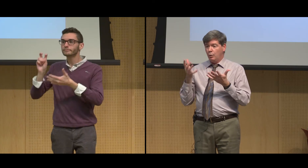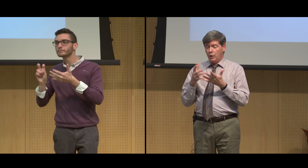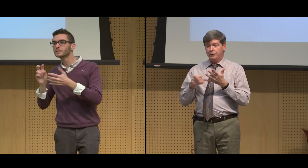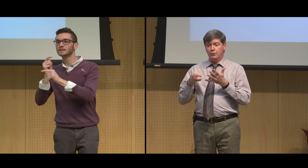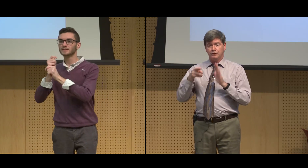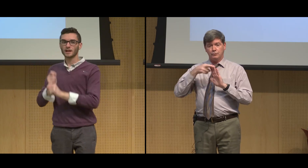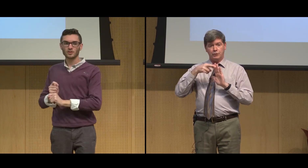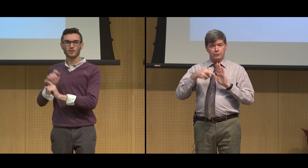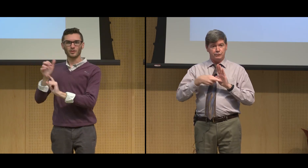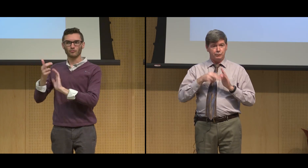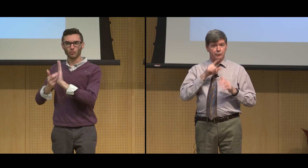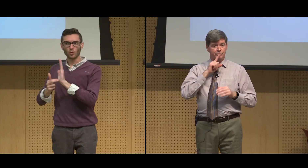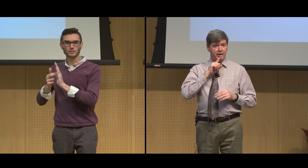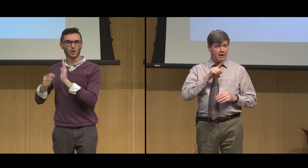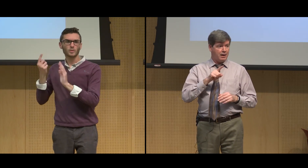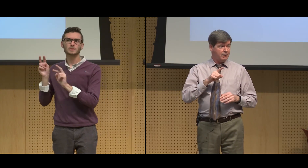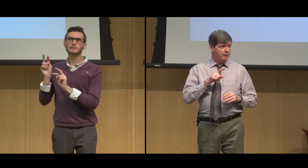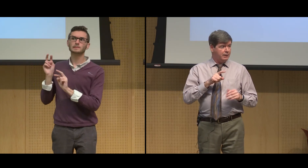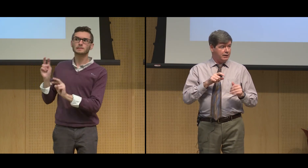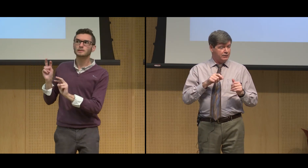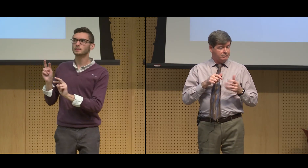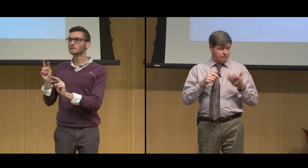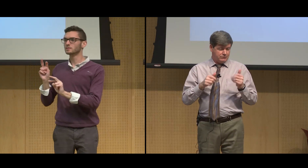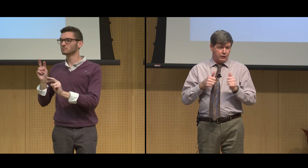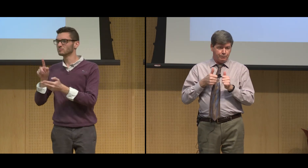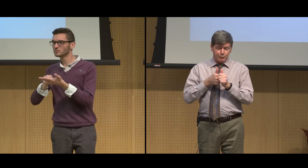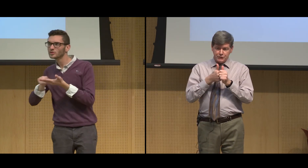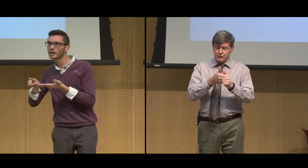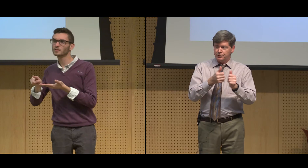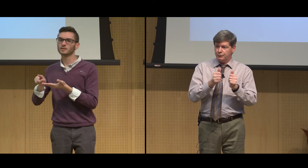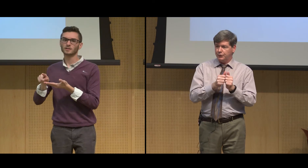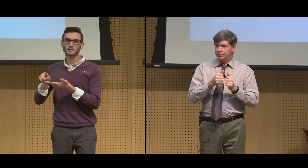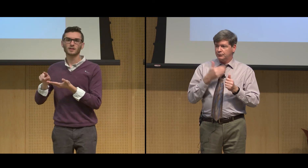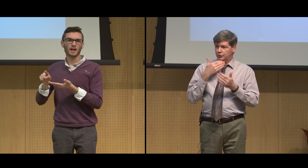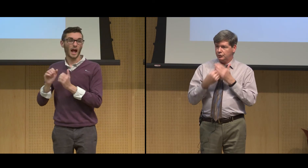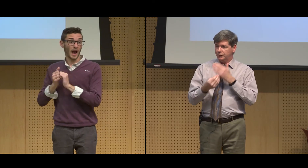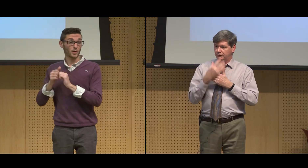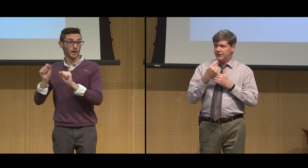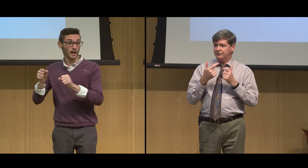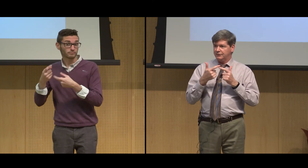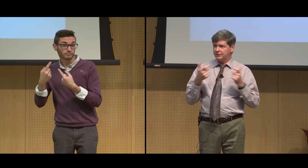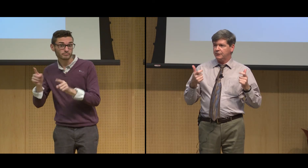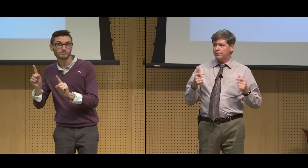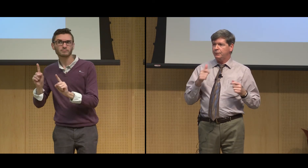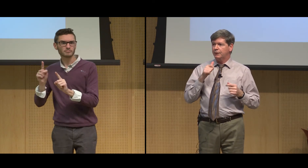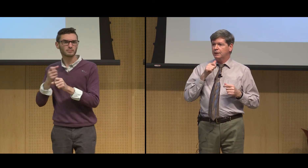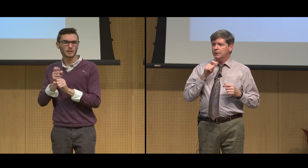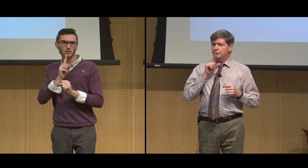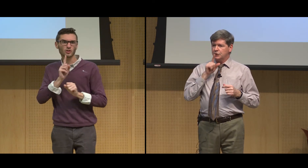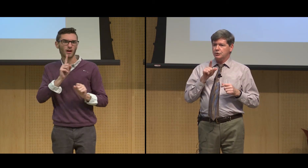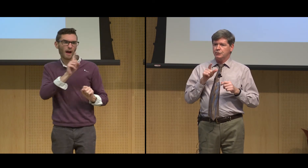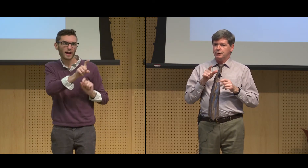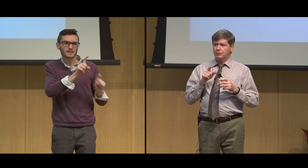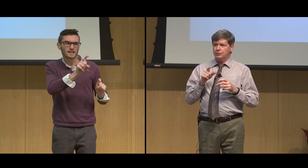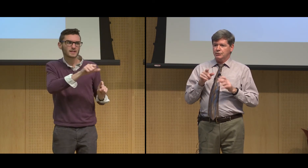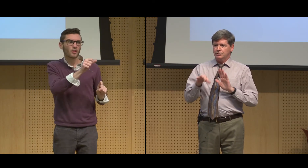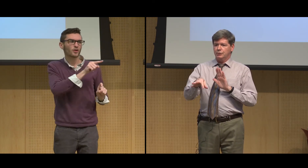your eye on what those-- what those rules are and pursue them with good advice, et cetera,